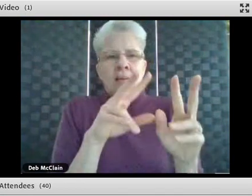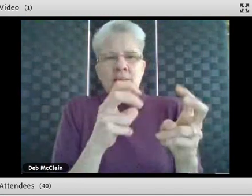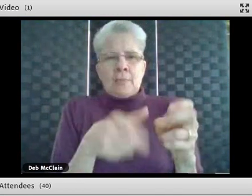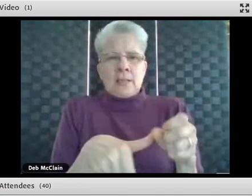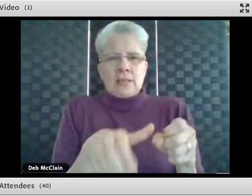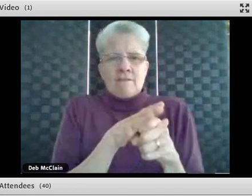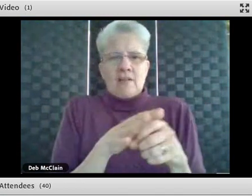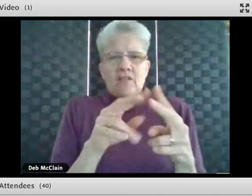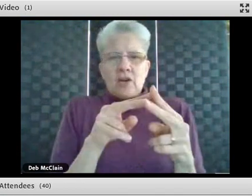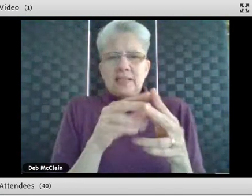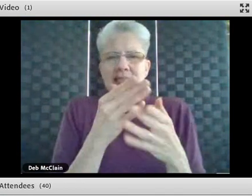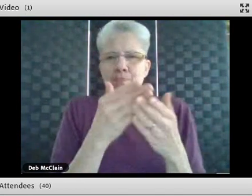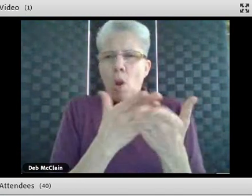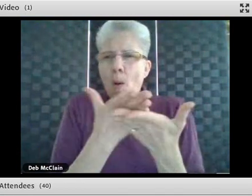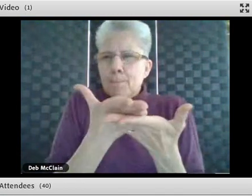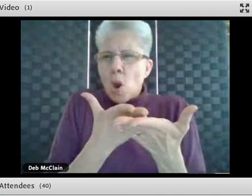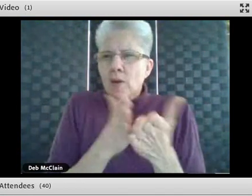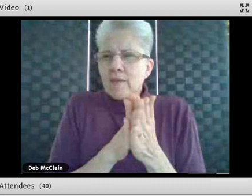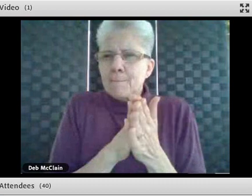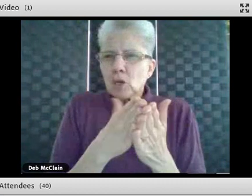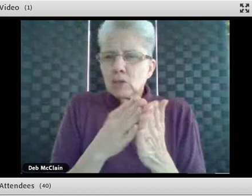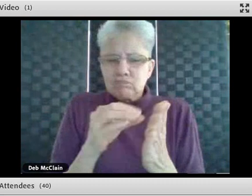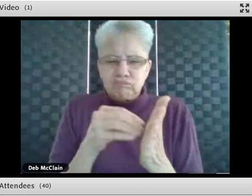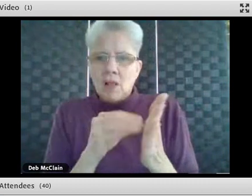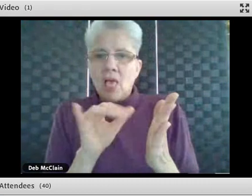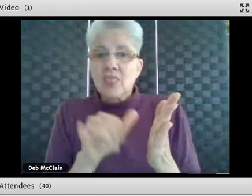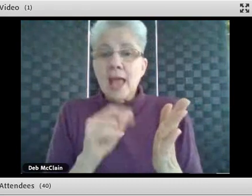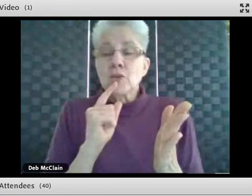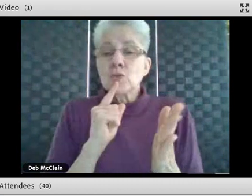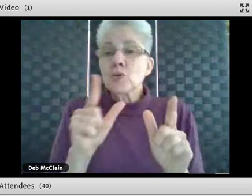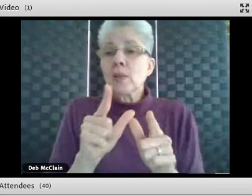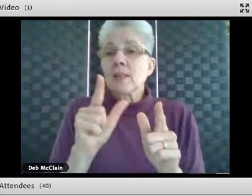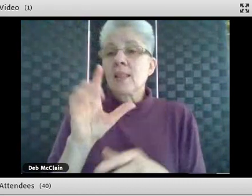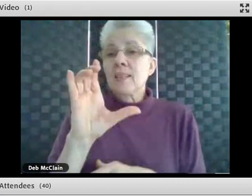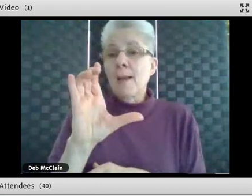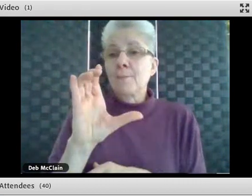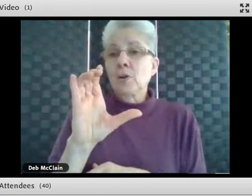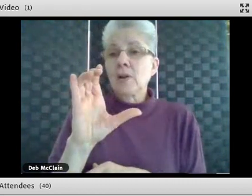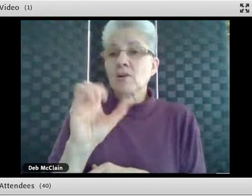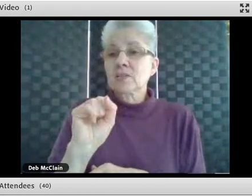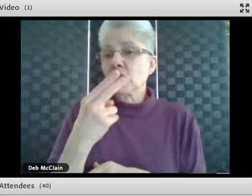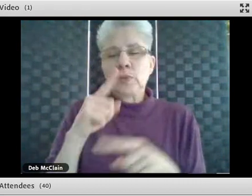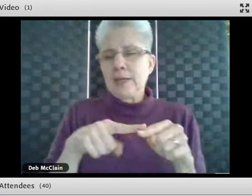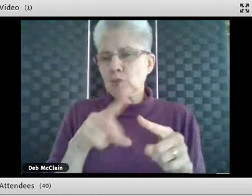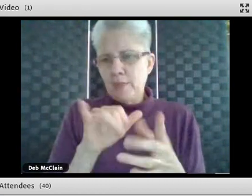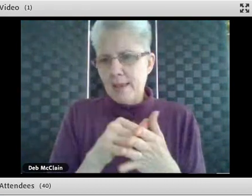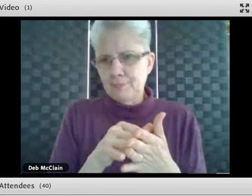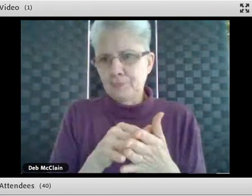in a very small portion of the book, you do that. With Library of Congress Subject Headings, you cannot. You cannot.